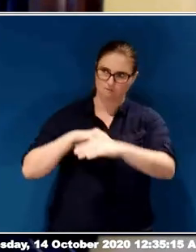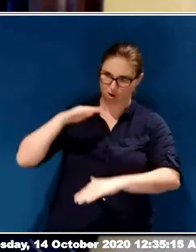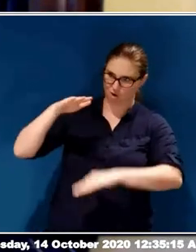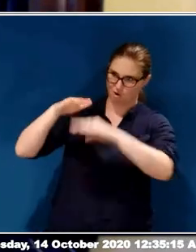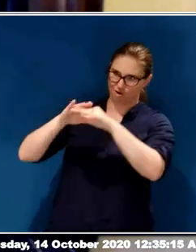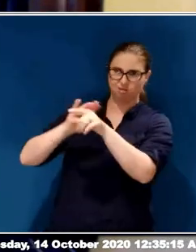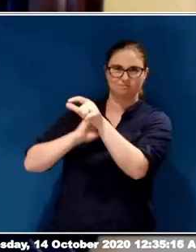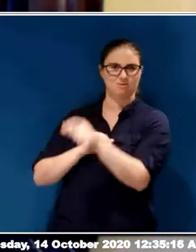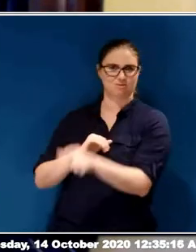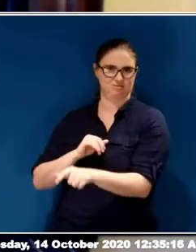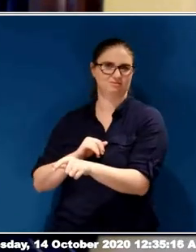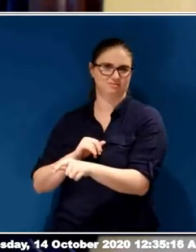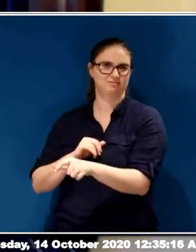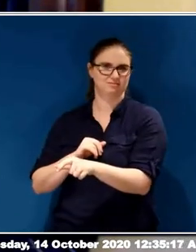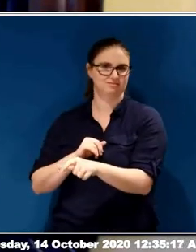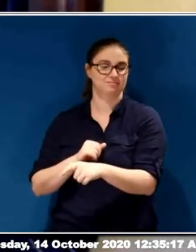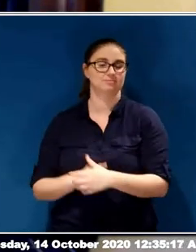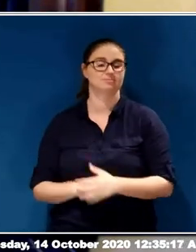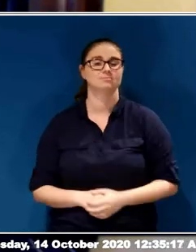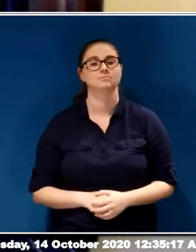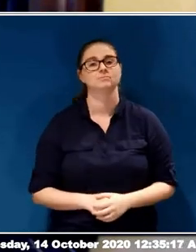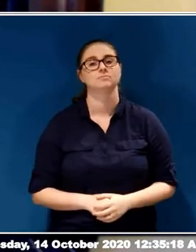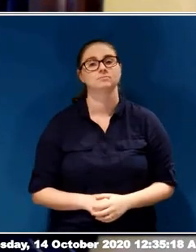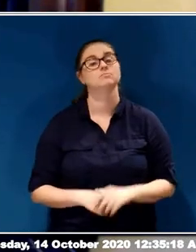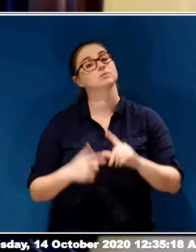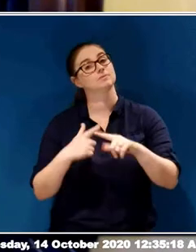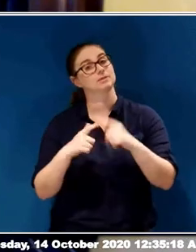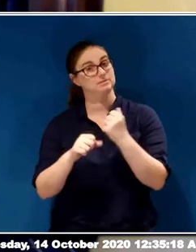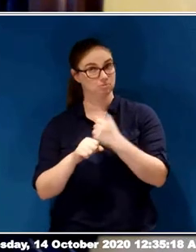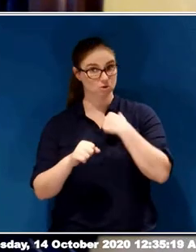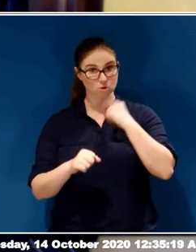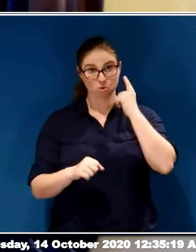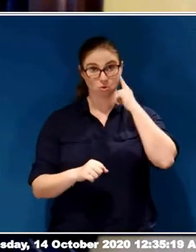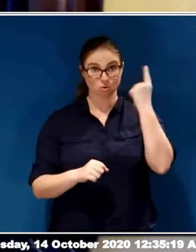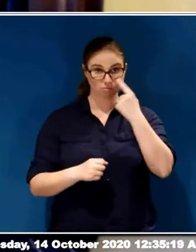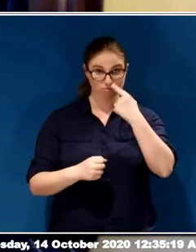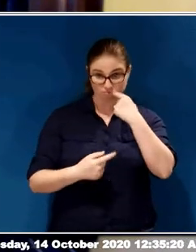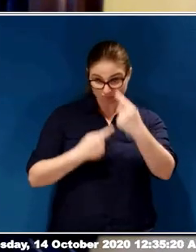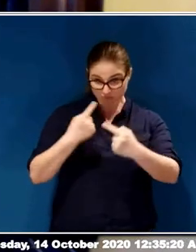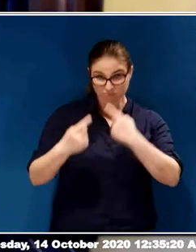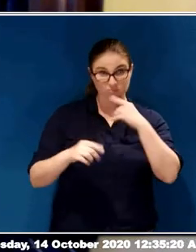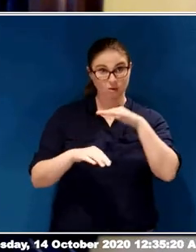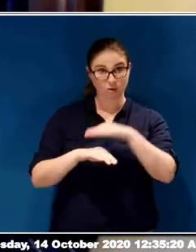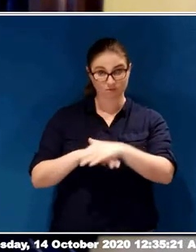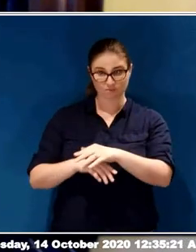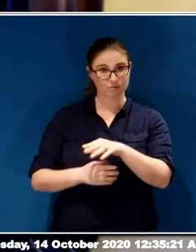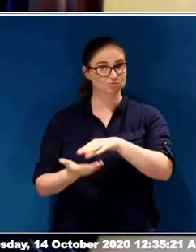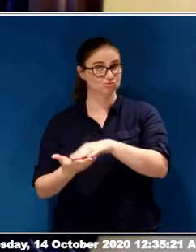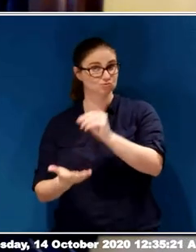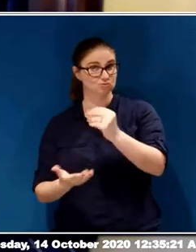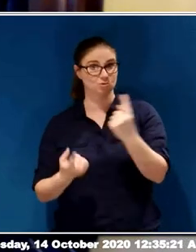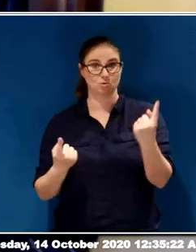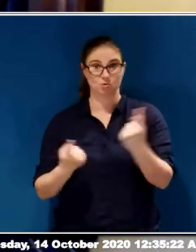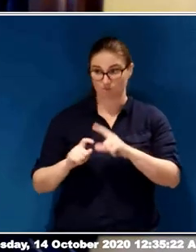provided with a behaviour intervention plan, but not an academic one. Thank you.